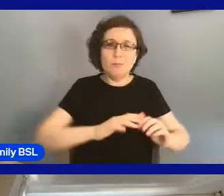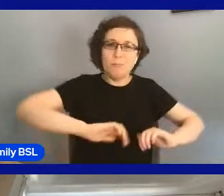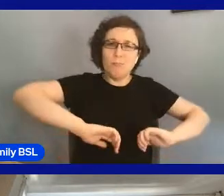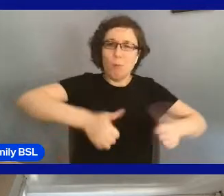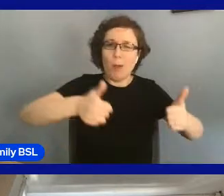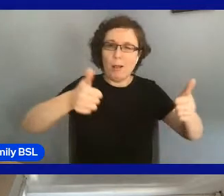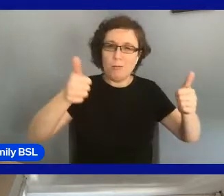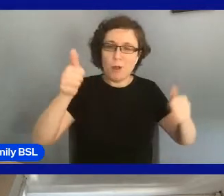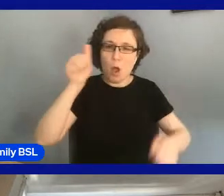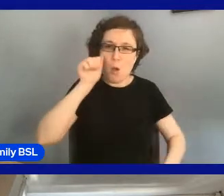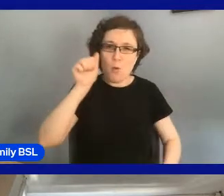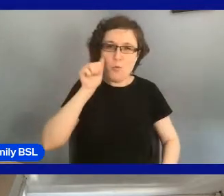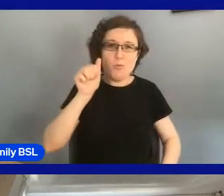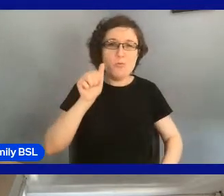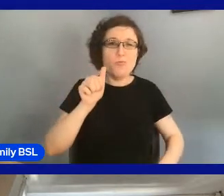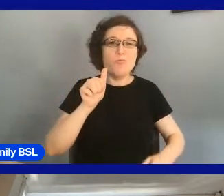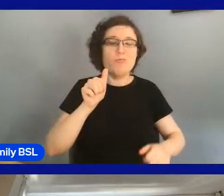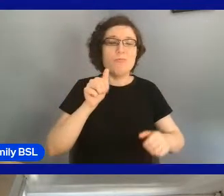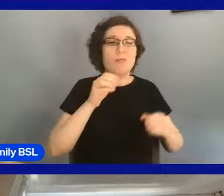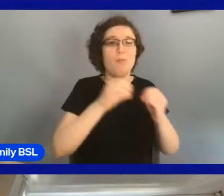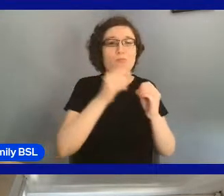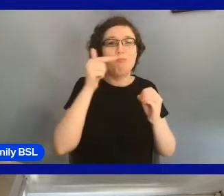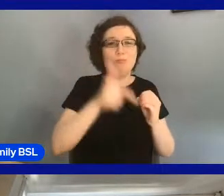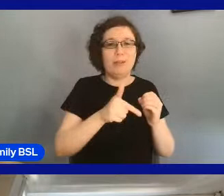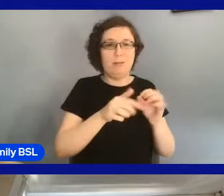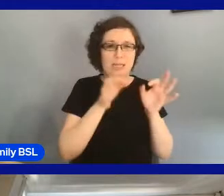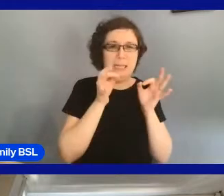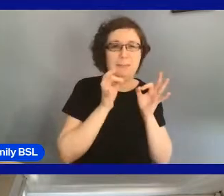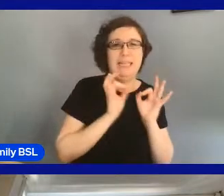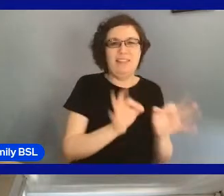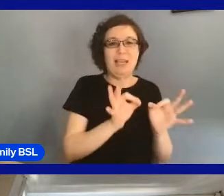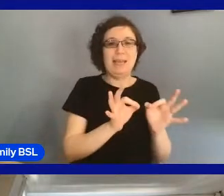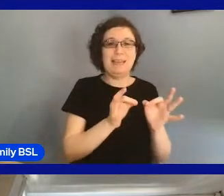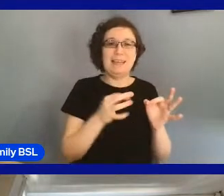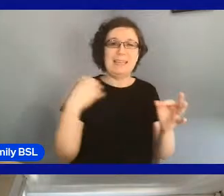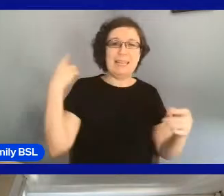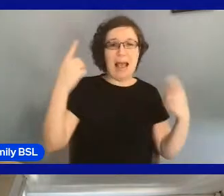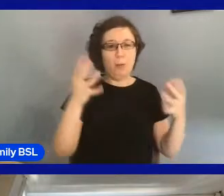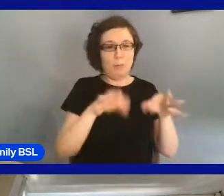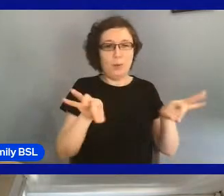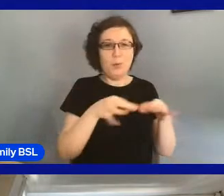And making sure that we try to cover as many different genres of music as possible.